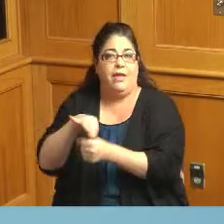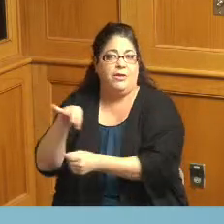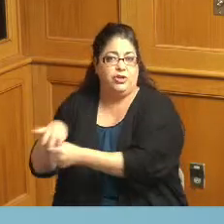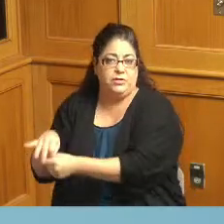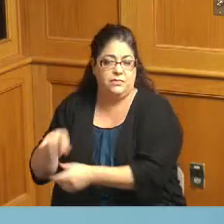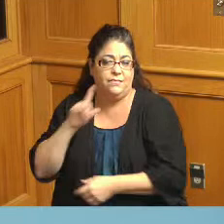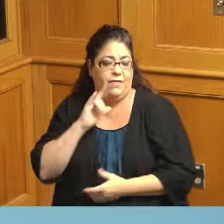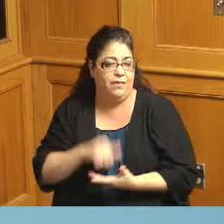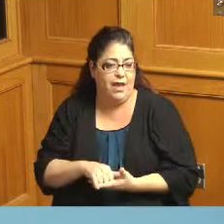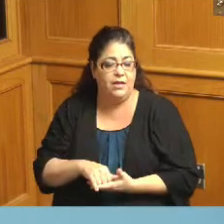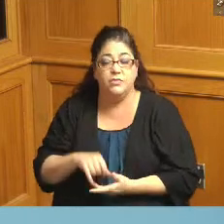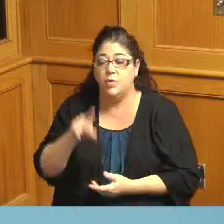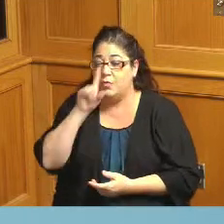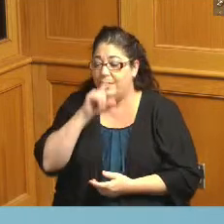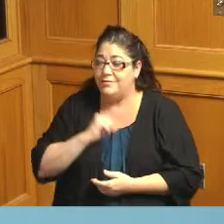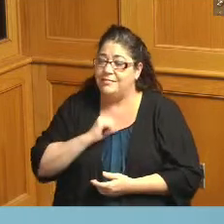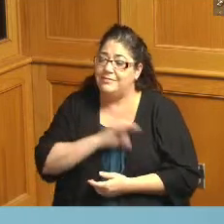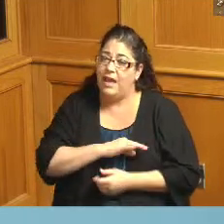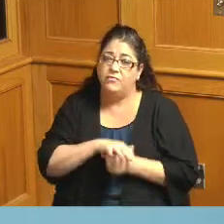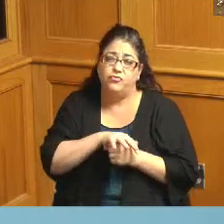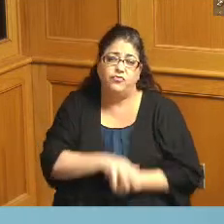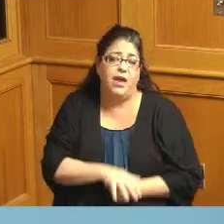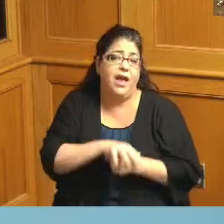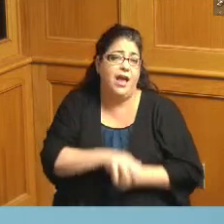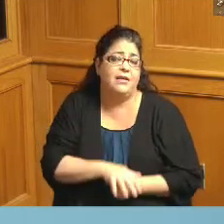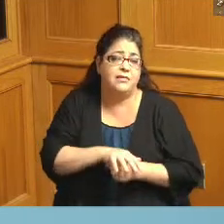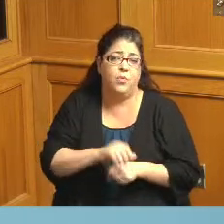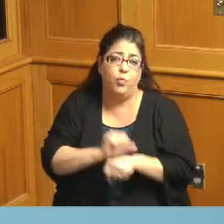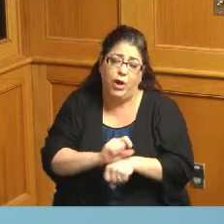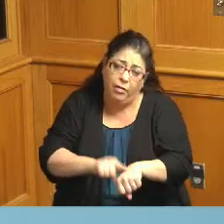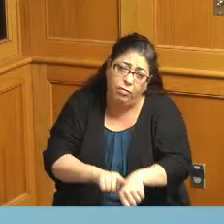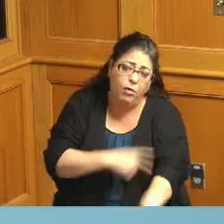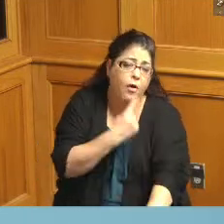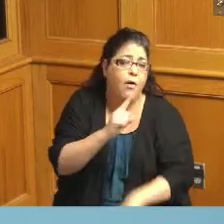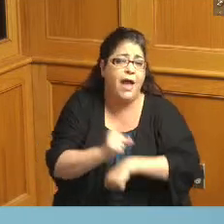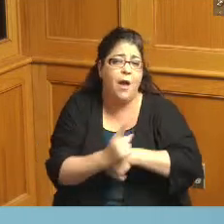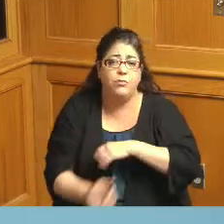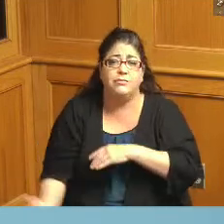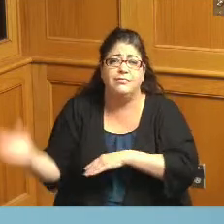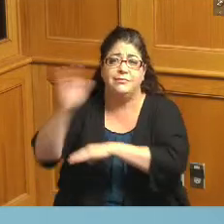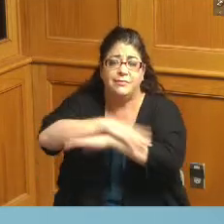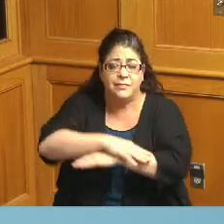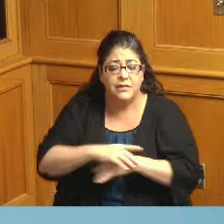staff are under a great amount of stress they are working long hours you know we're very grateful